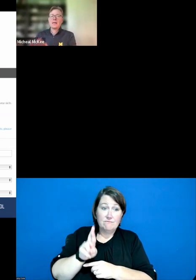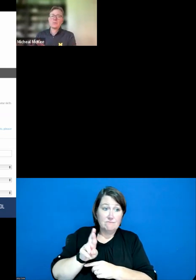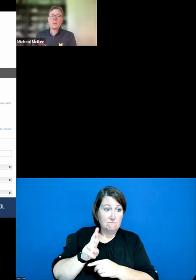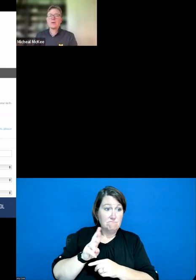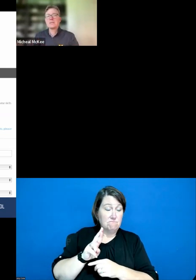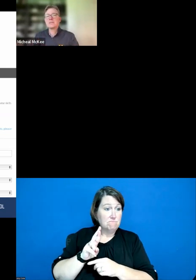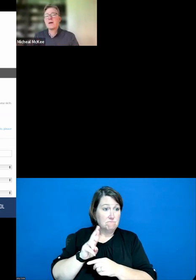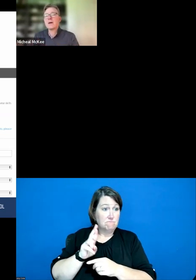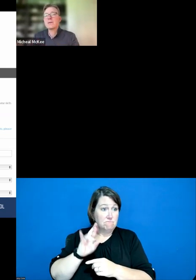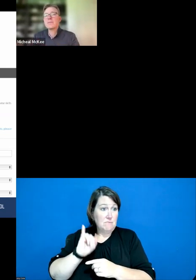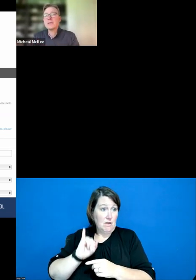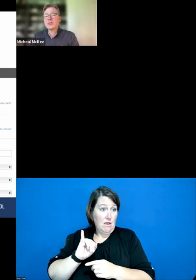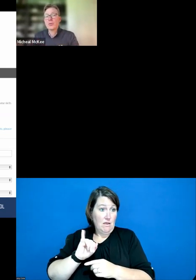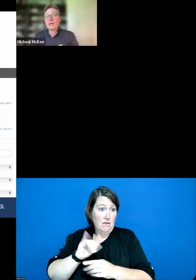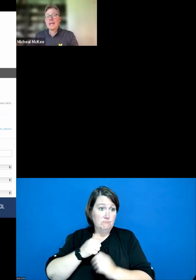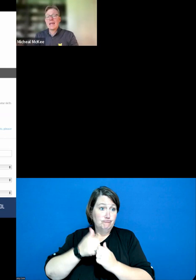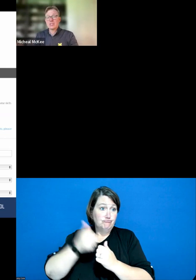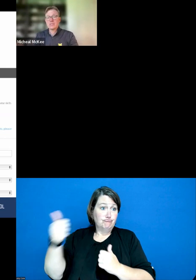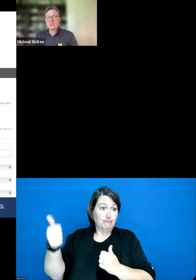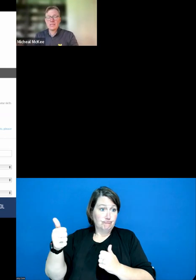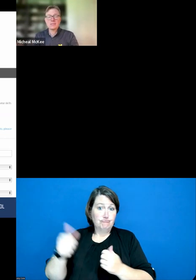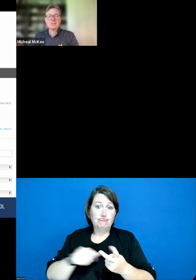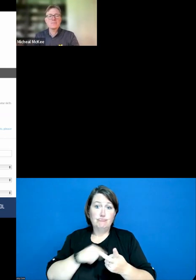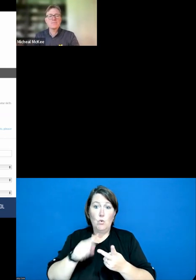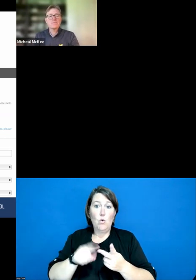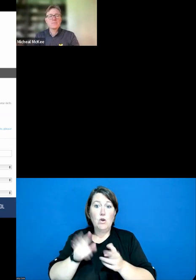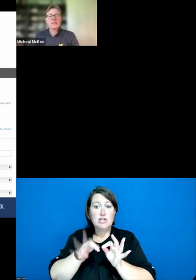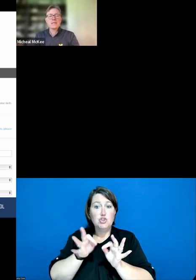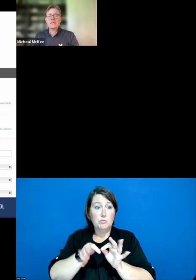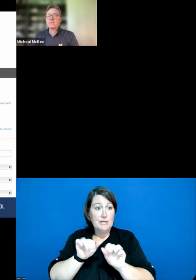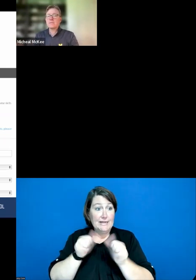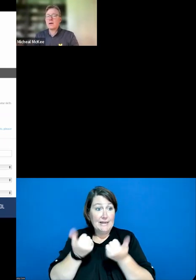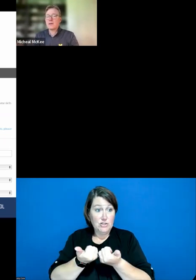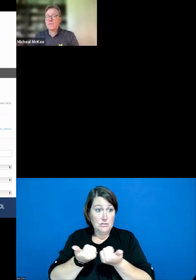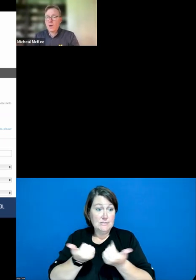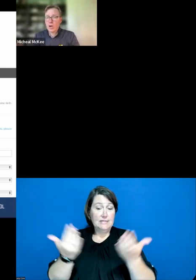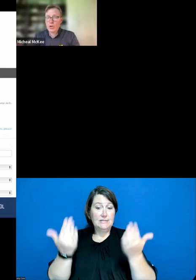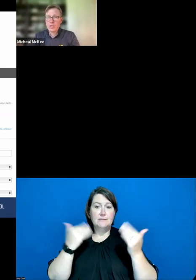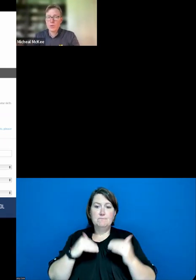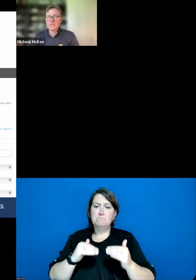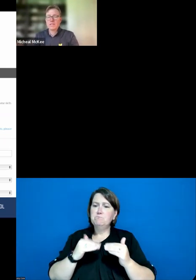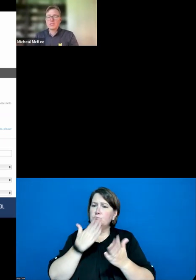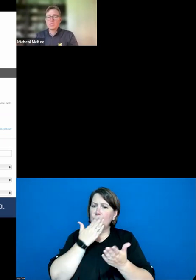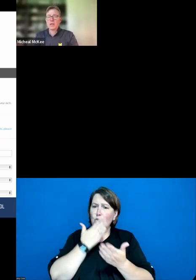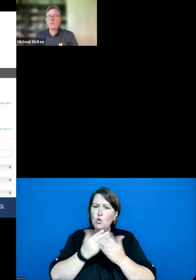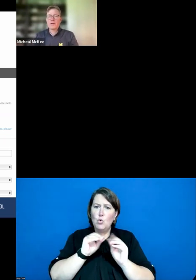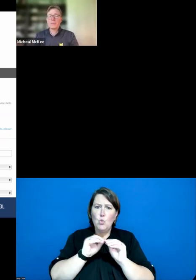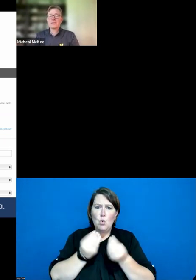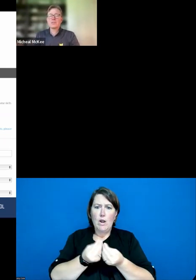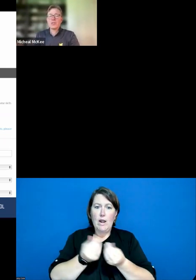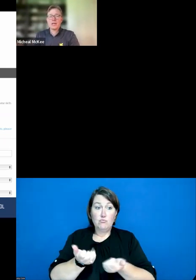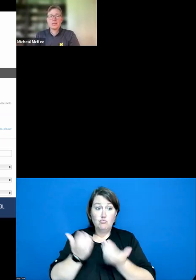as well as interpreting agencies. And then a good organization I would recommend to check